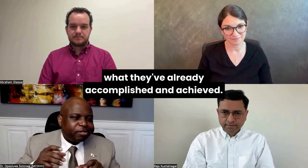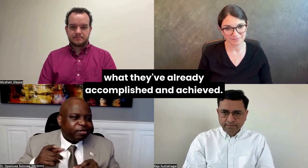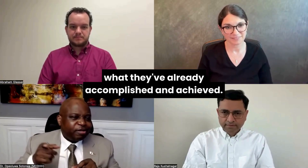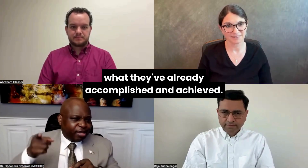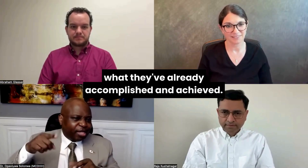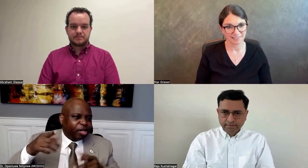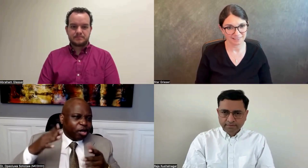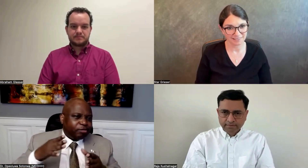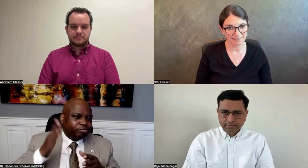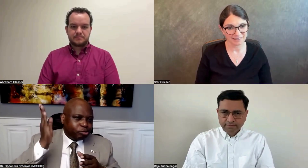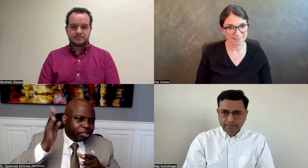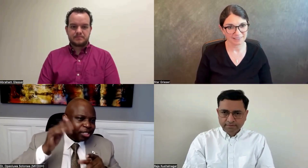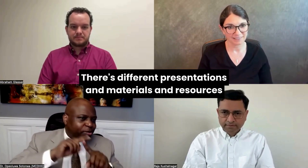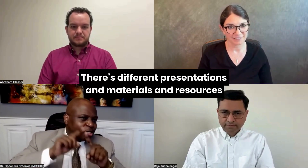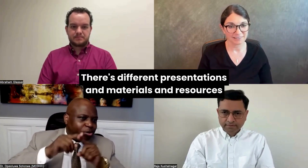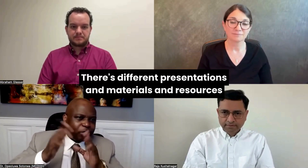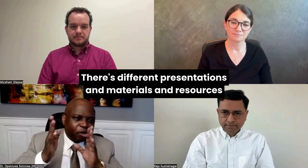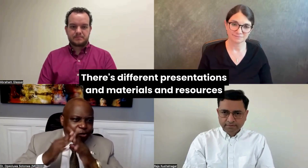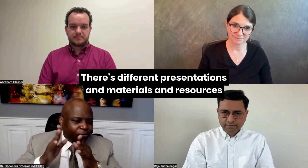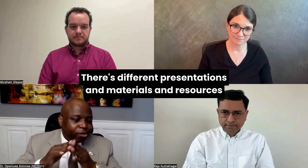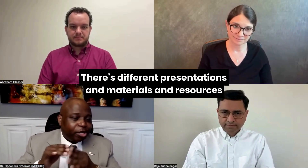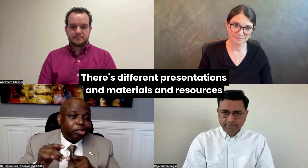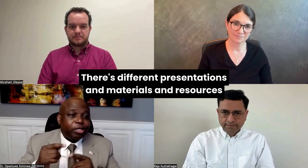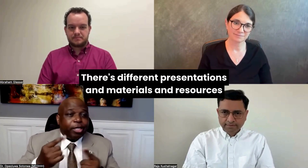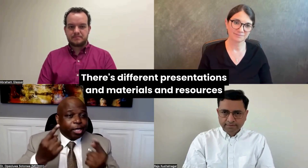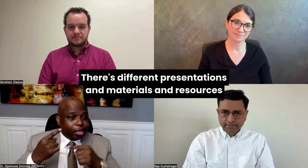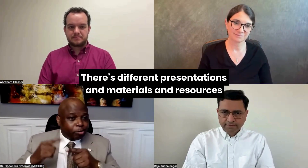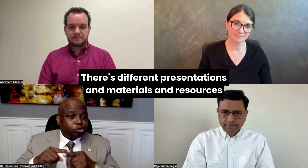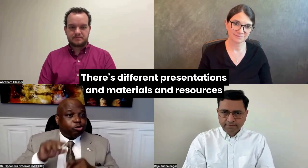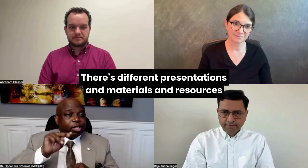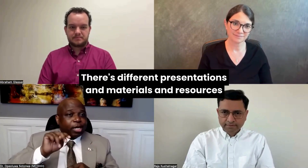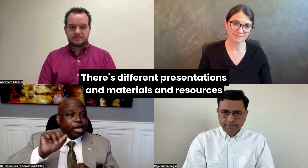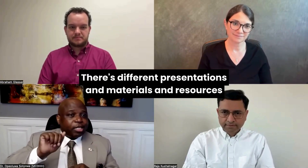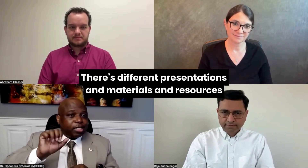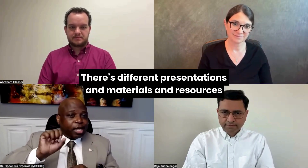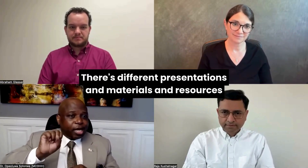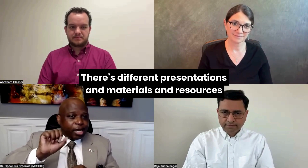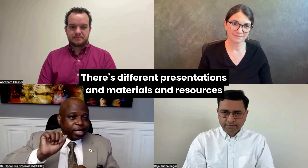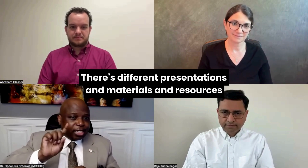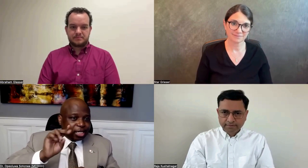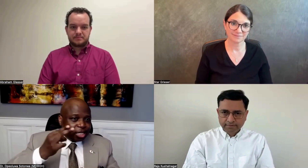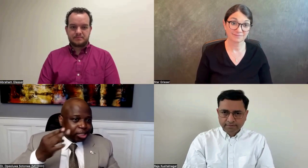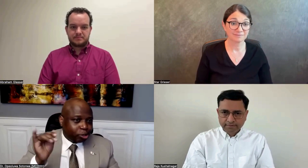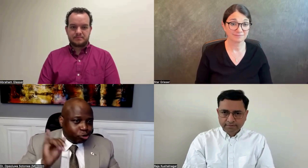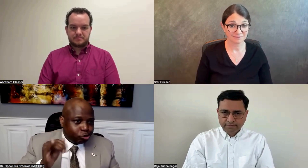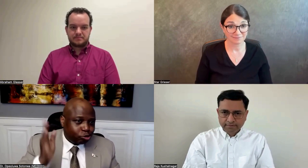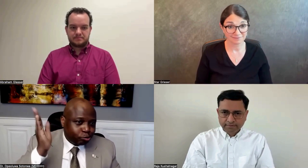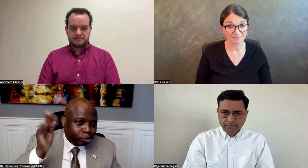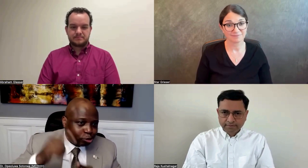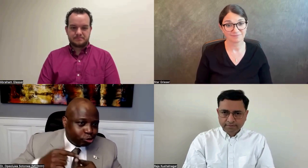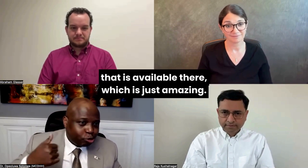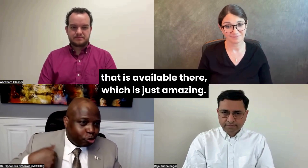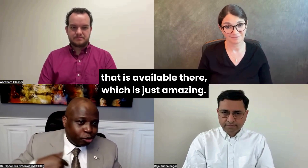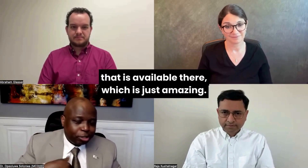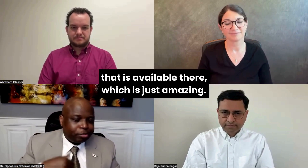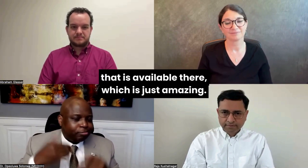There's different presentations and materials and resources that is available there, which is just amazing.